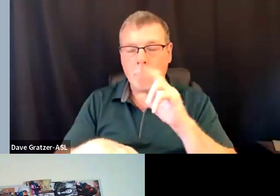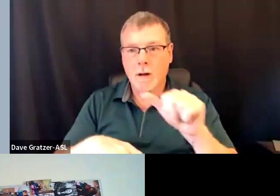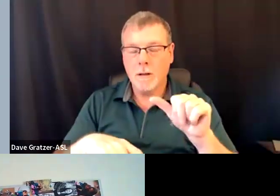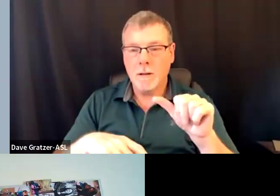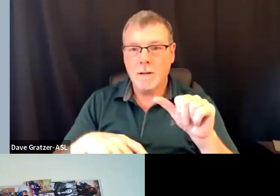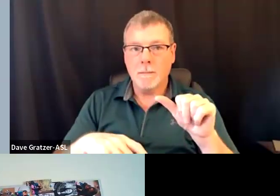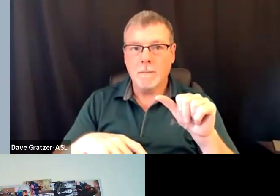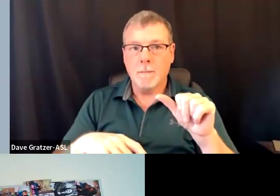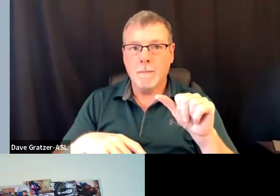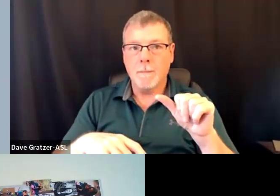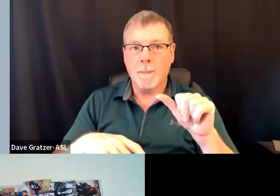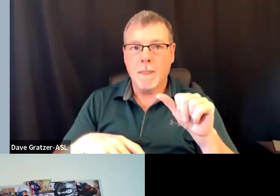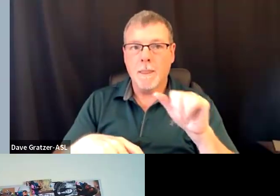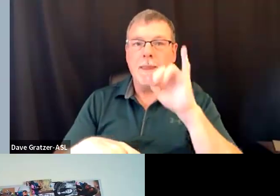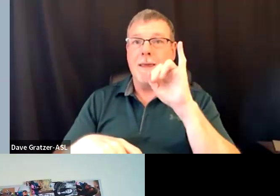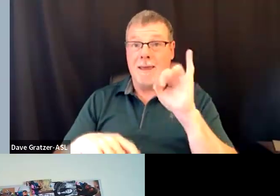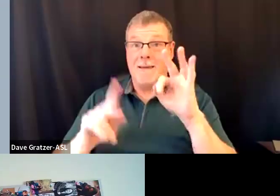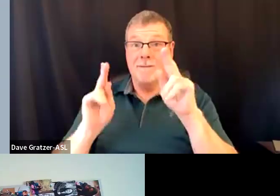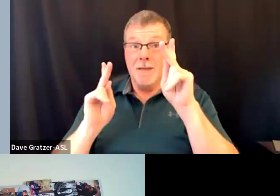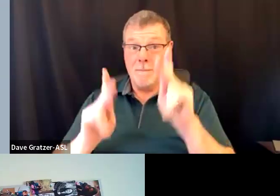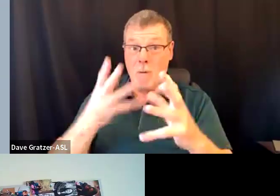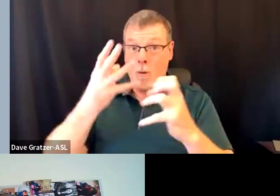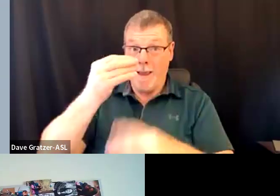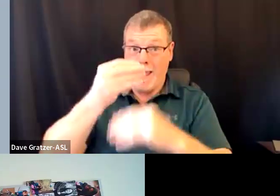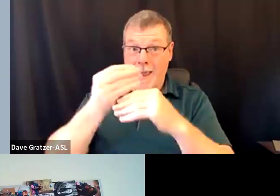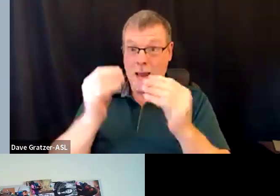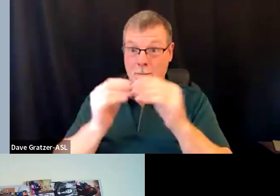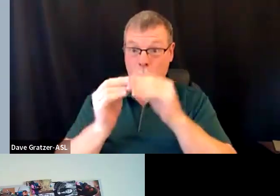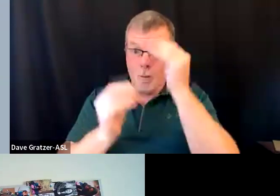If that person wants to add more detail, that would be helpful.